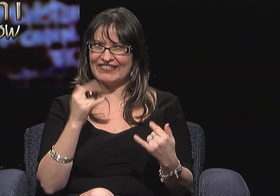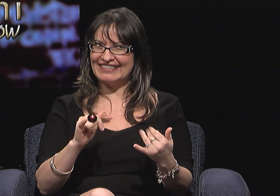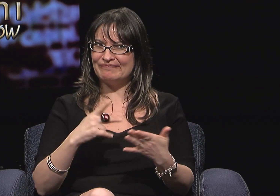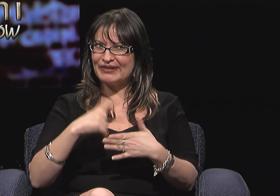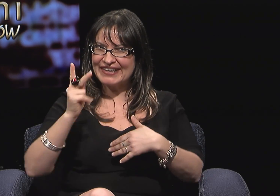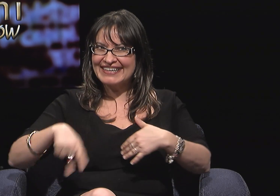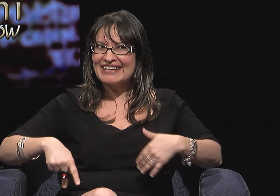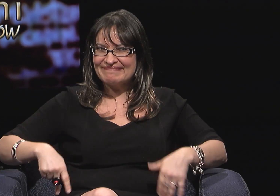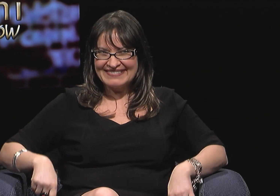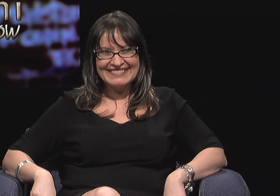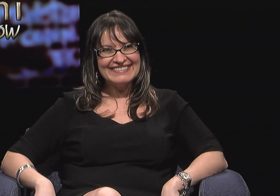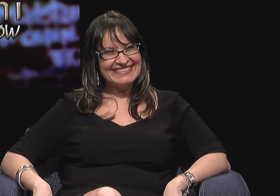I'm very excited.